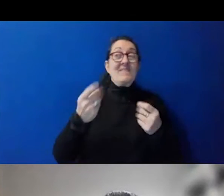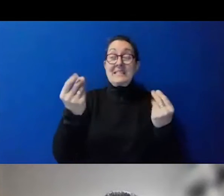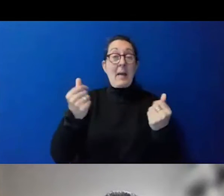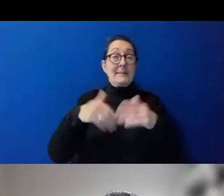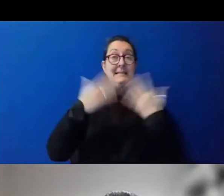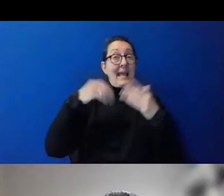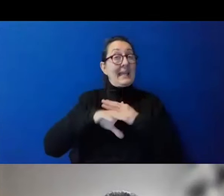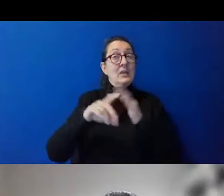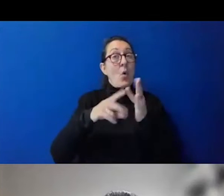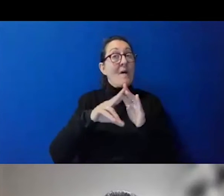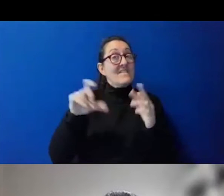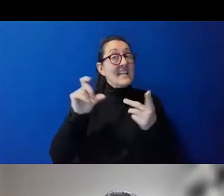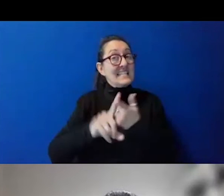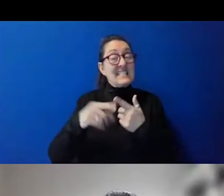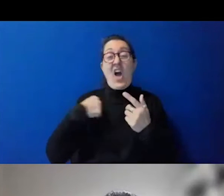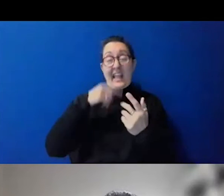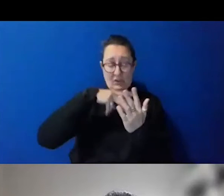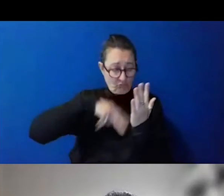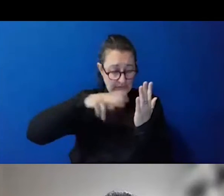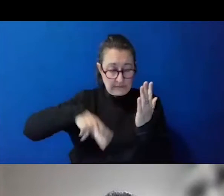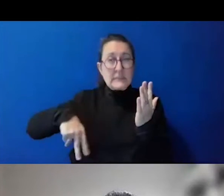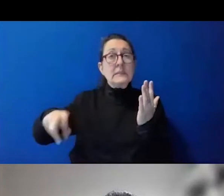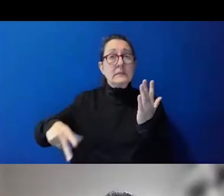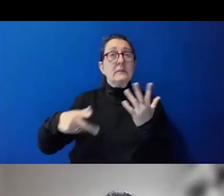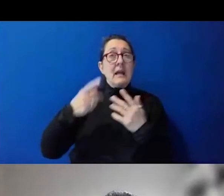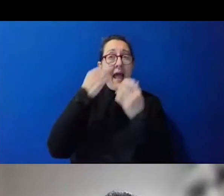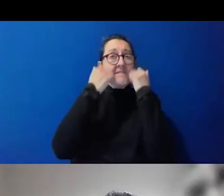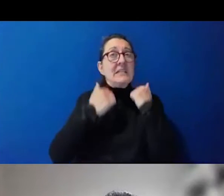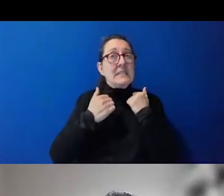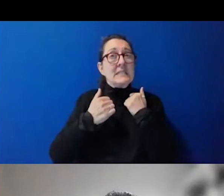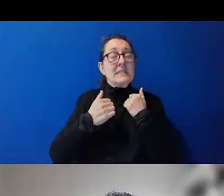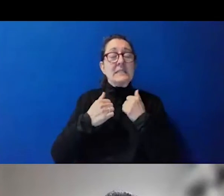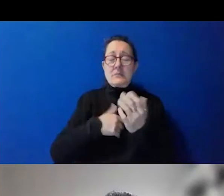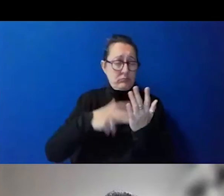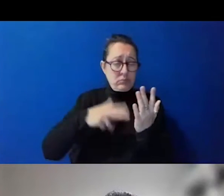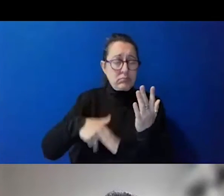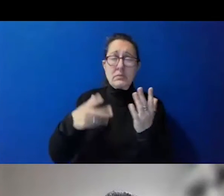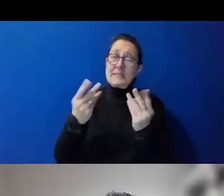have the time to read these briefs of evidence but when I do go to court um it is making sure